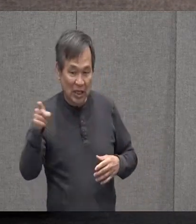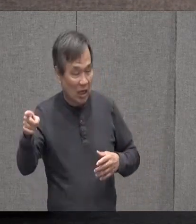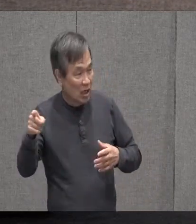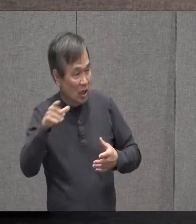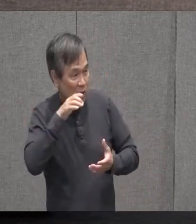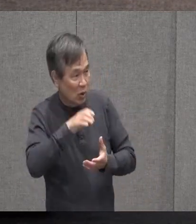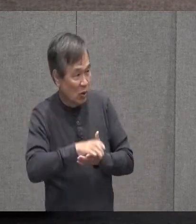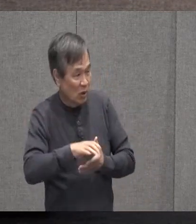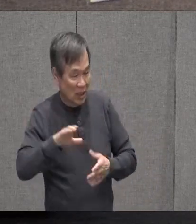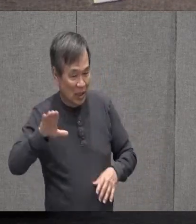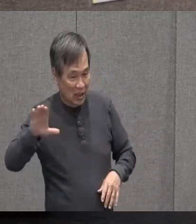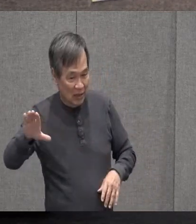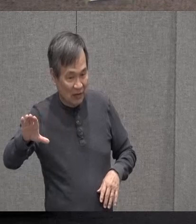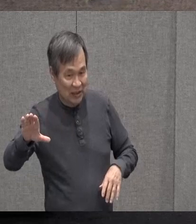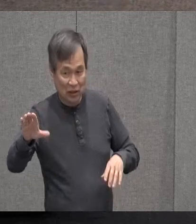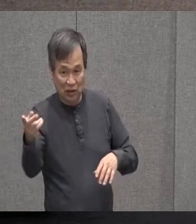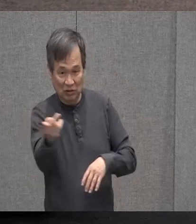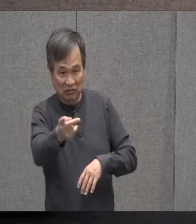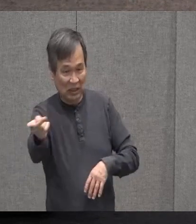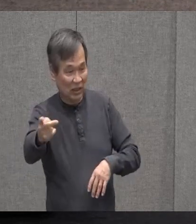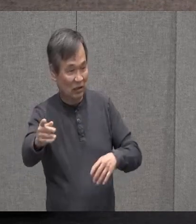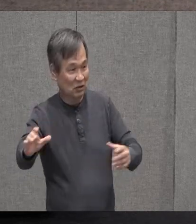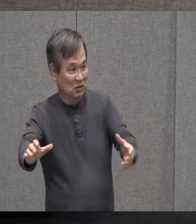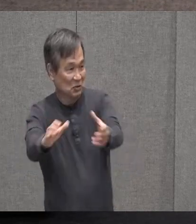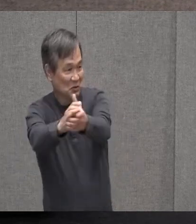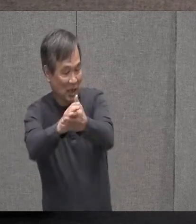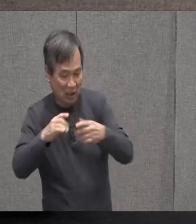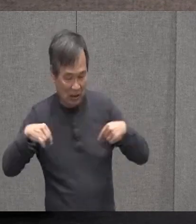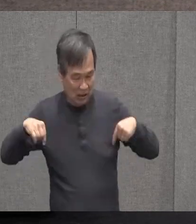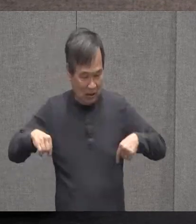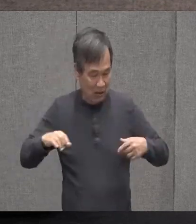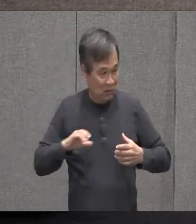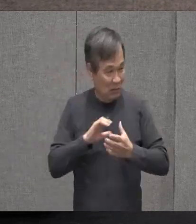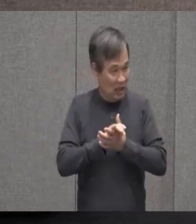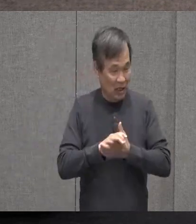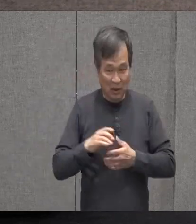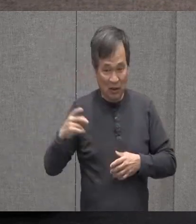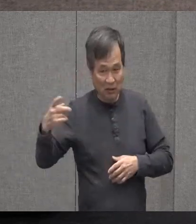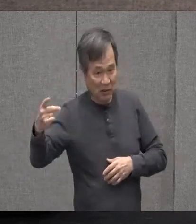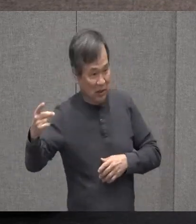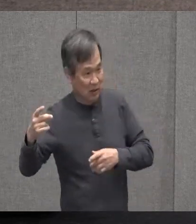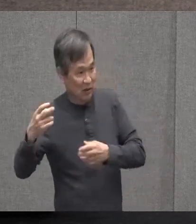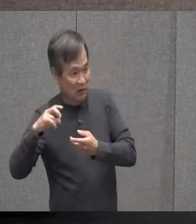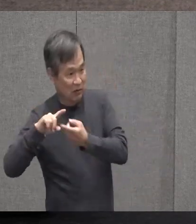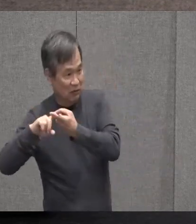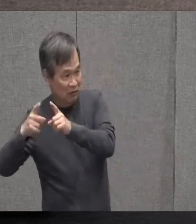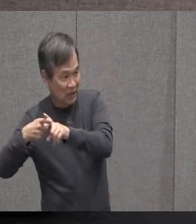"has her own Mr. Haktak. "Perhaps we will become best friends. "After all, we're so alike.